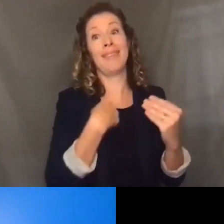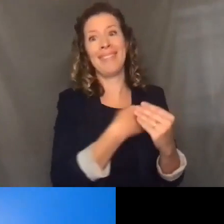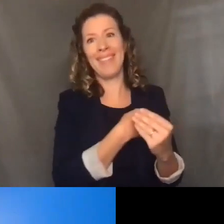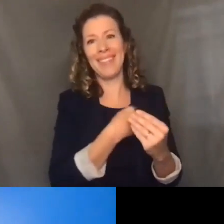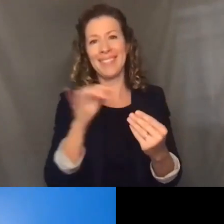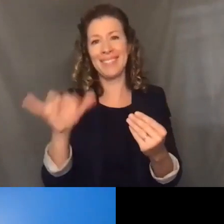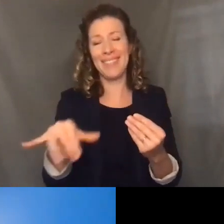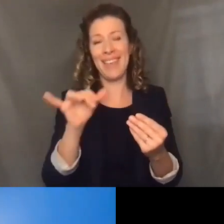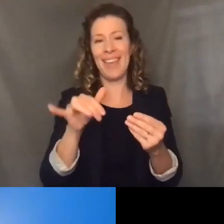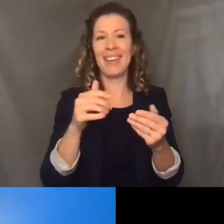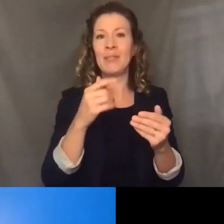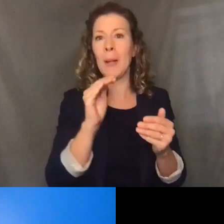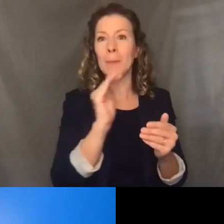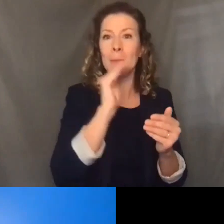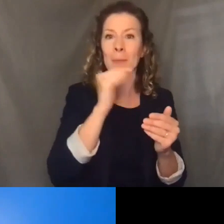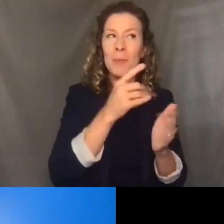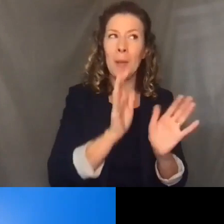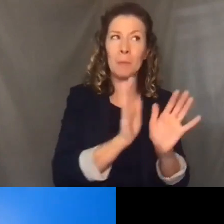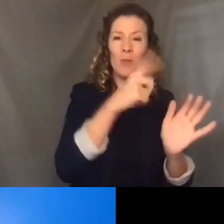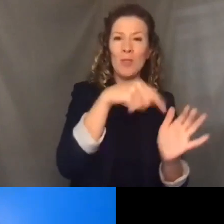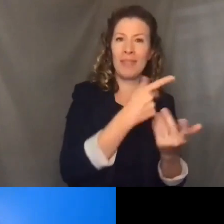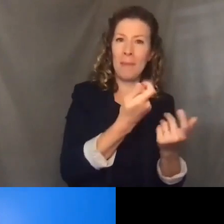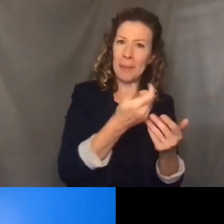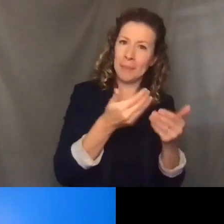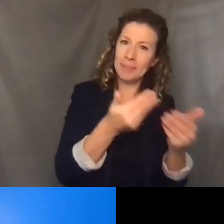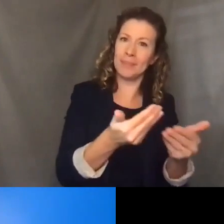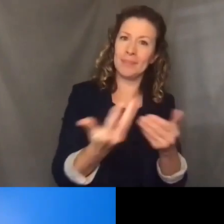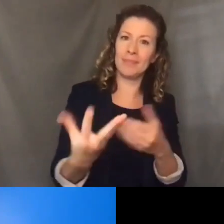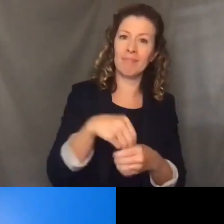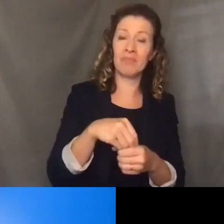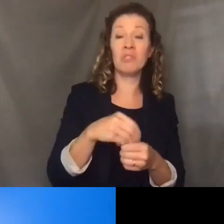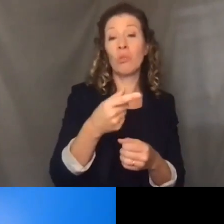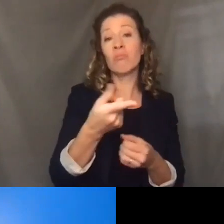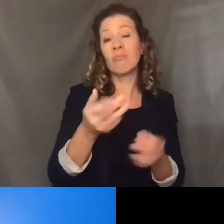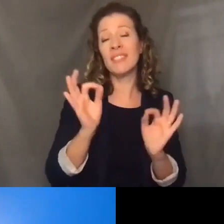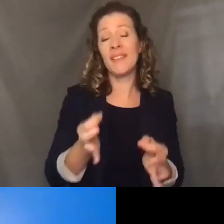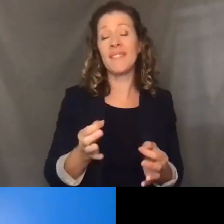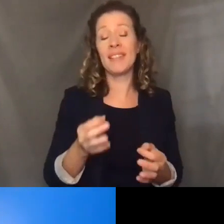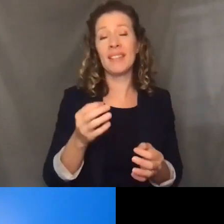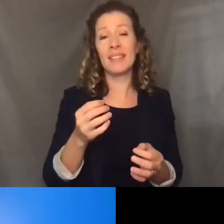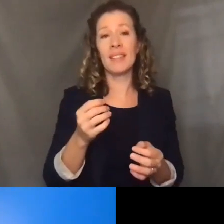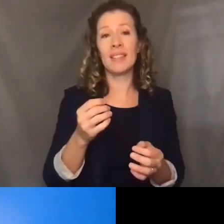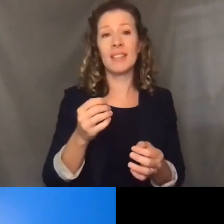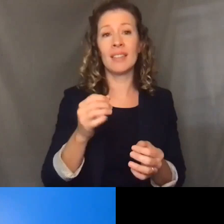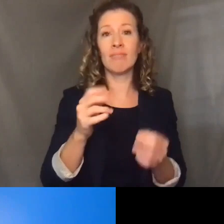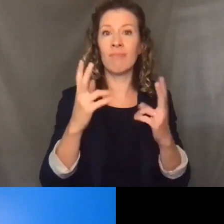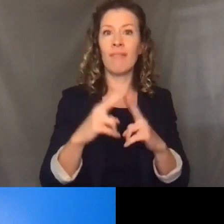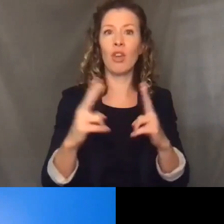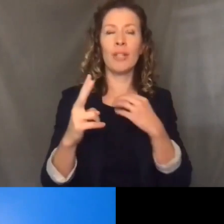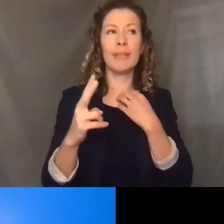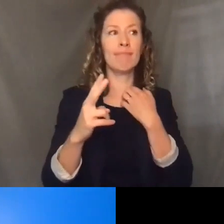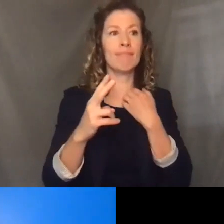to preempt them, to push them a little bit and so yeah definitely so it's very biased towards the